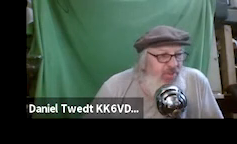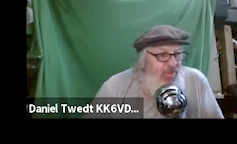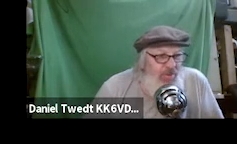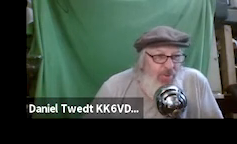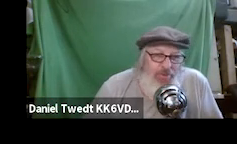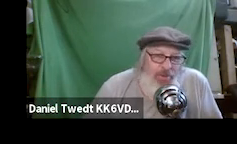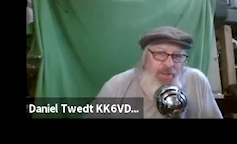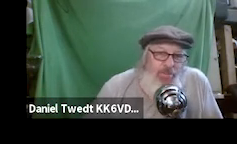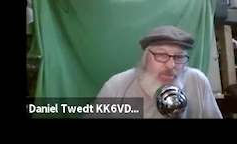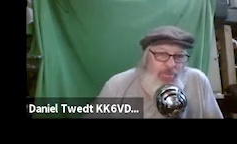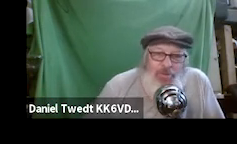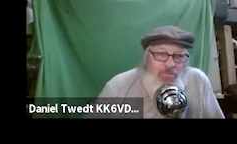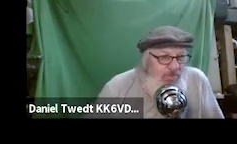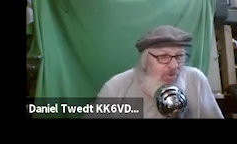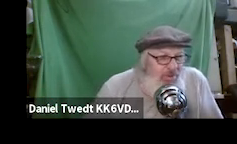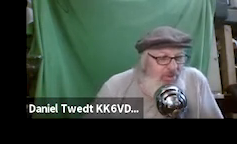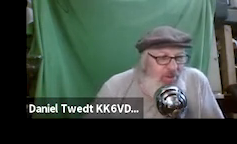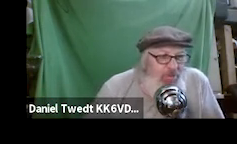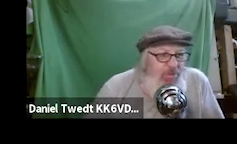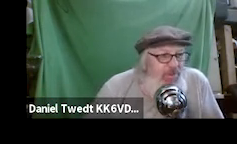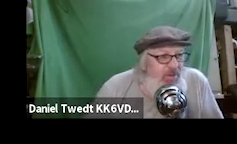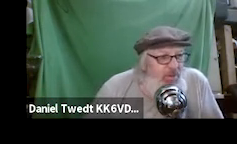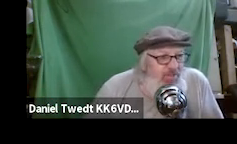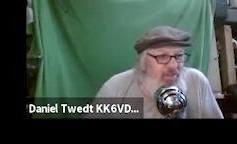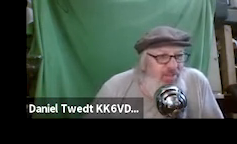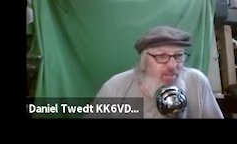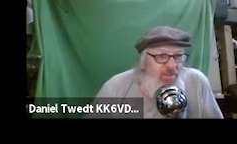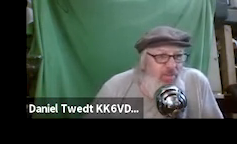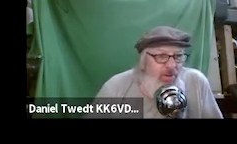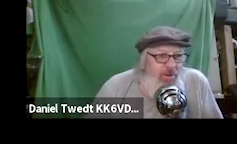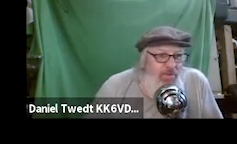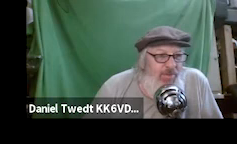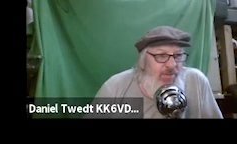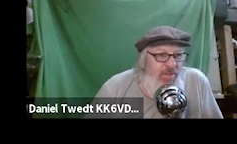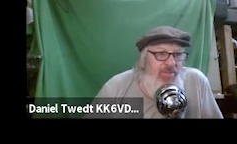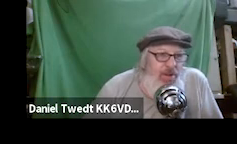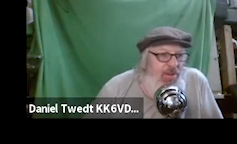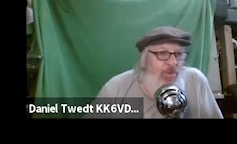Daniel Twedt KK6VDR: 10 foot by 10 foot square of the earth with three random dictionary words well they're not random they're they're.